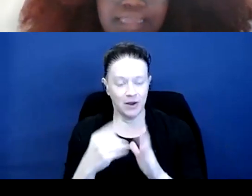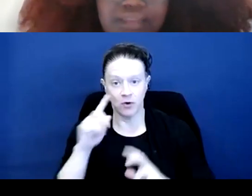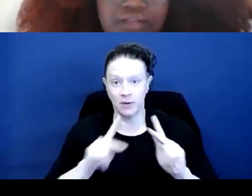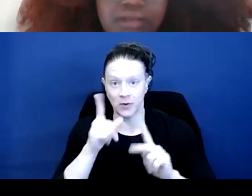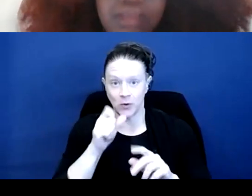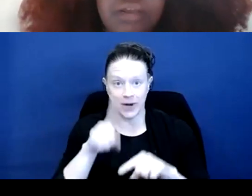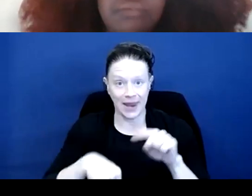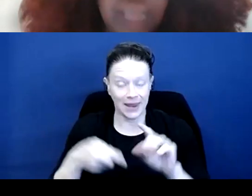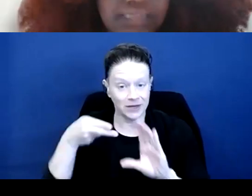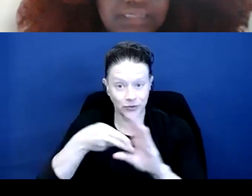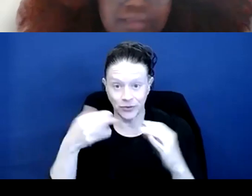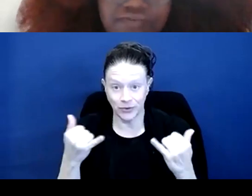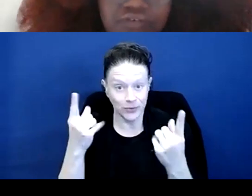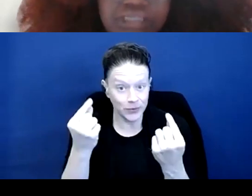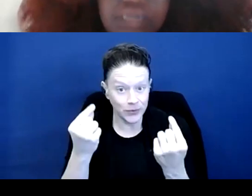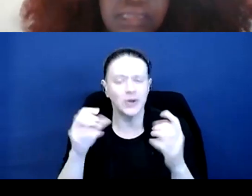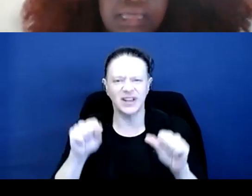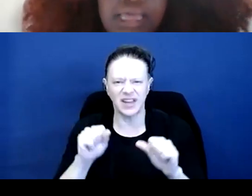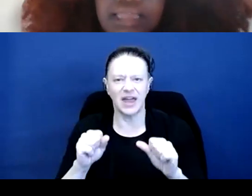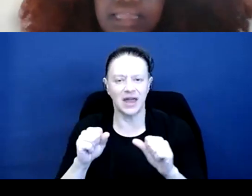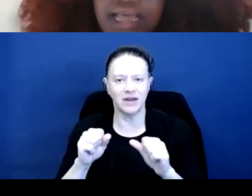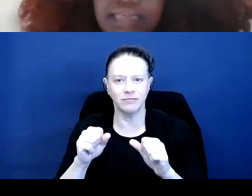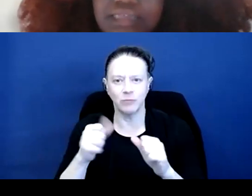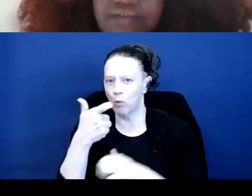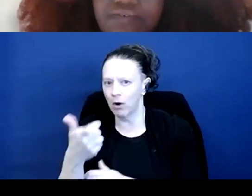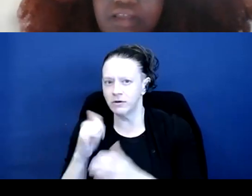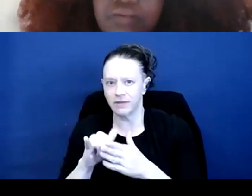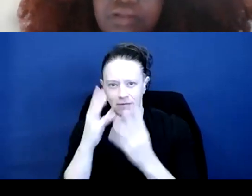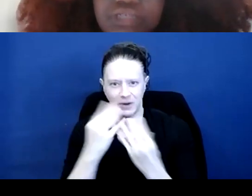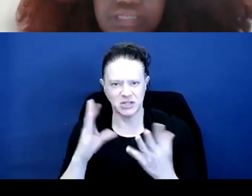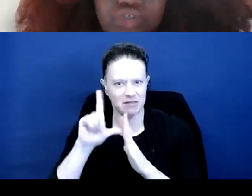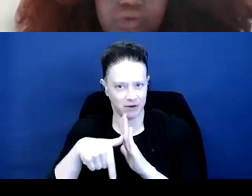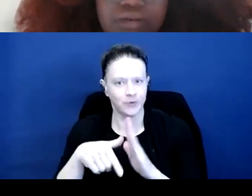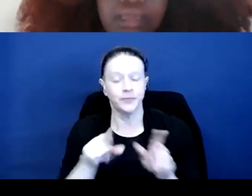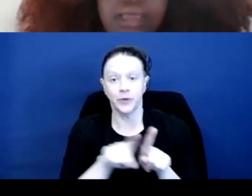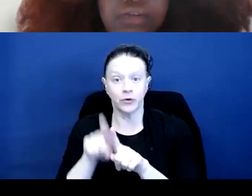that they're able to access the information. And then lastly, for anyone who just joined,